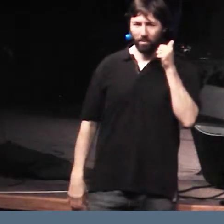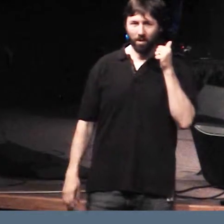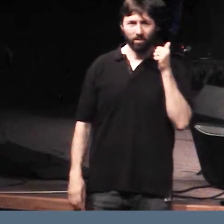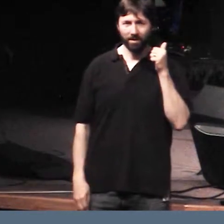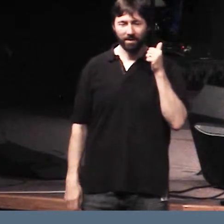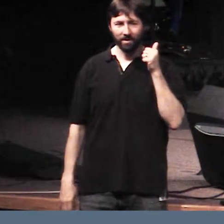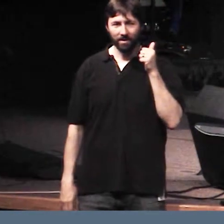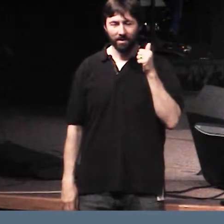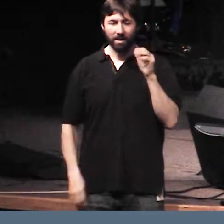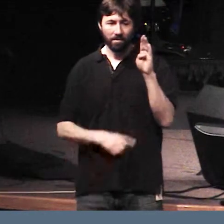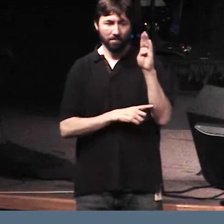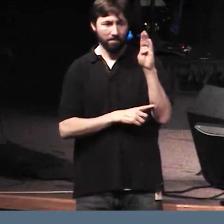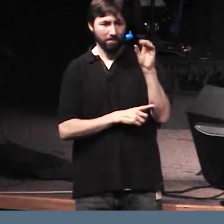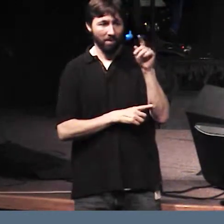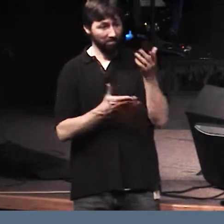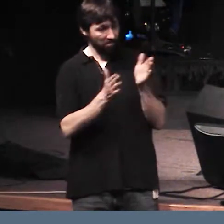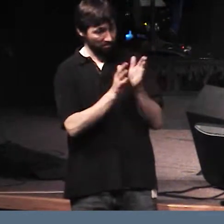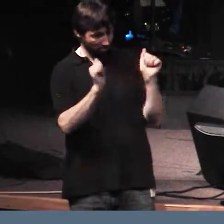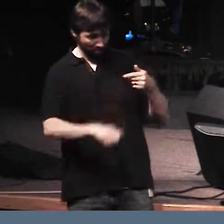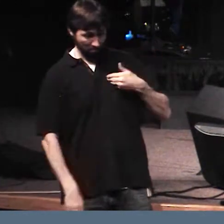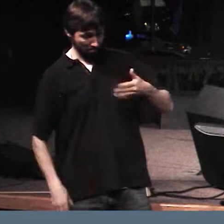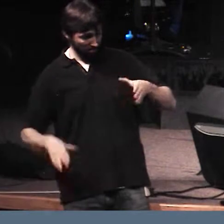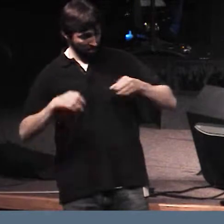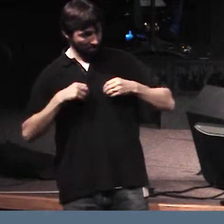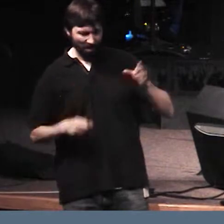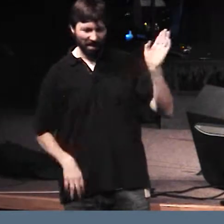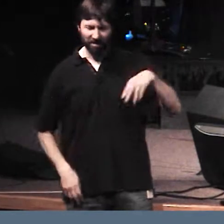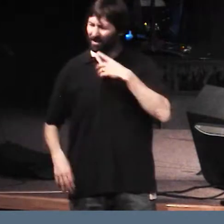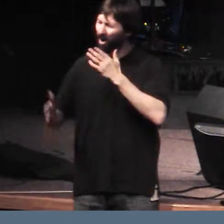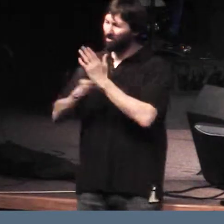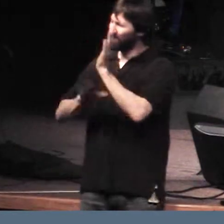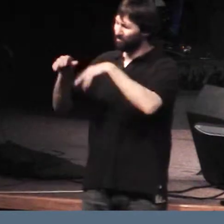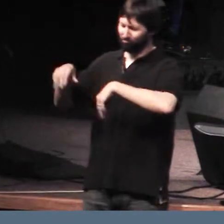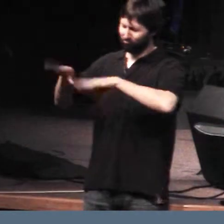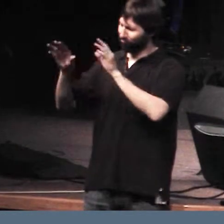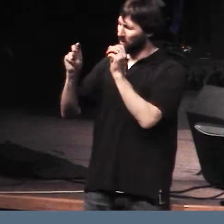so then can I be the redeemer - well of course you can and quicker than you can say baklava